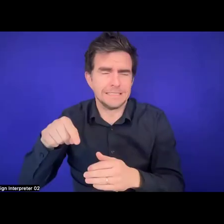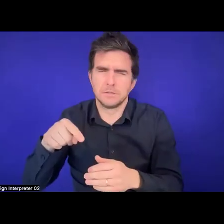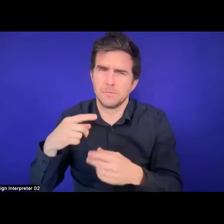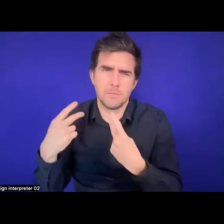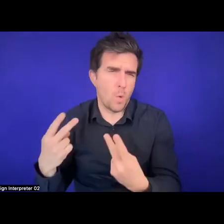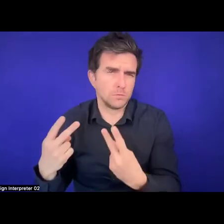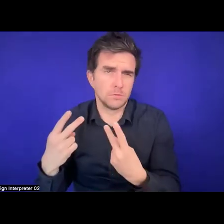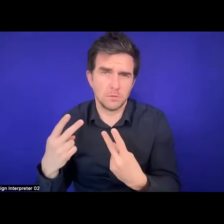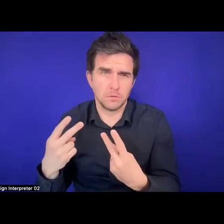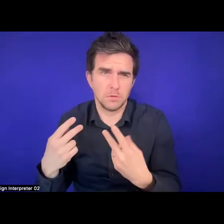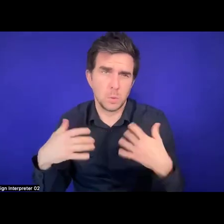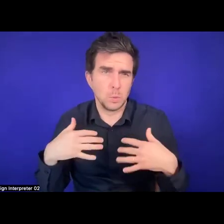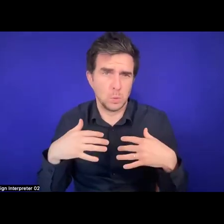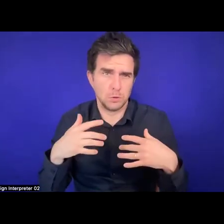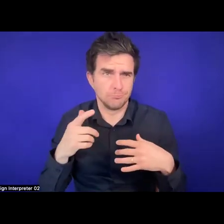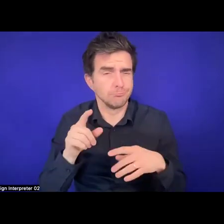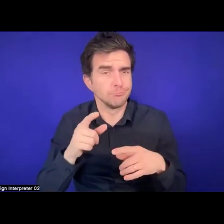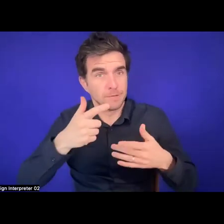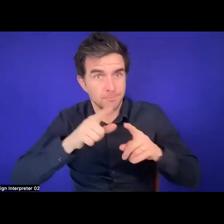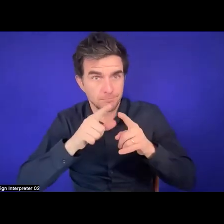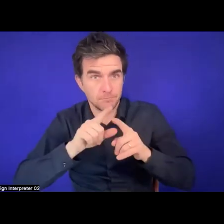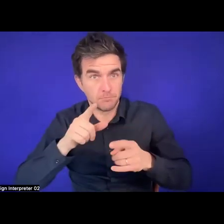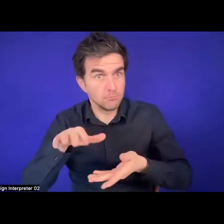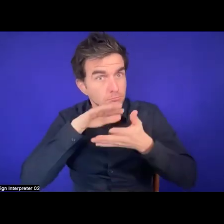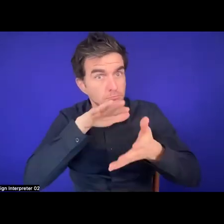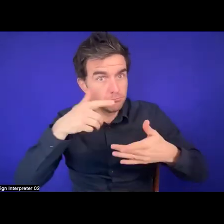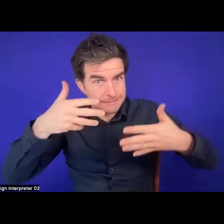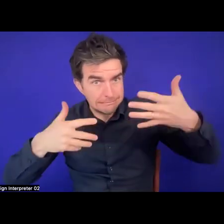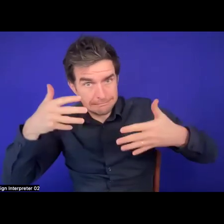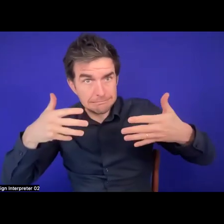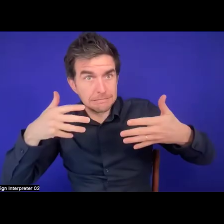assigned to your application. So my advice is to take the interview very seriously,